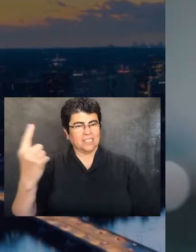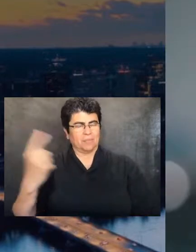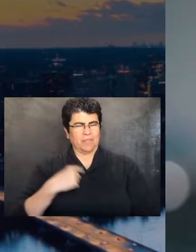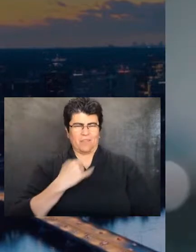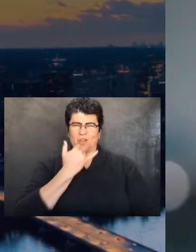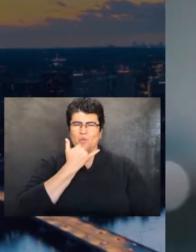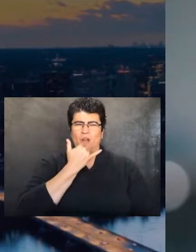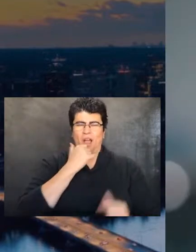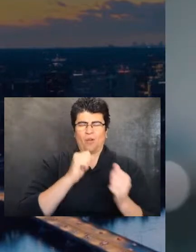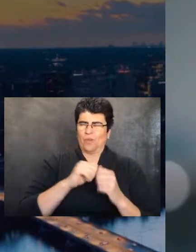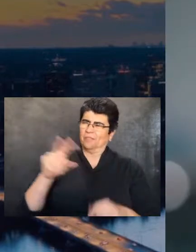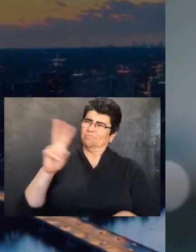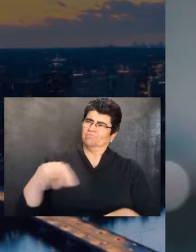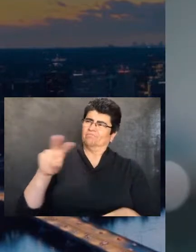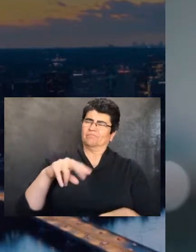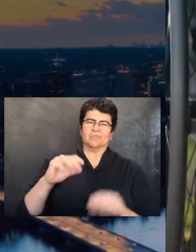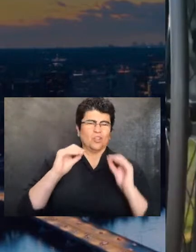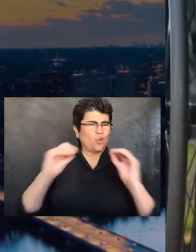with the fact that no one looked like me.